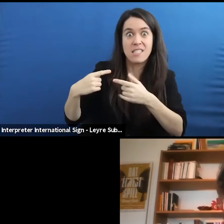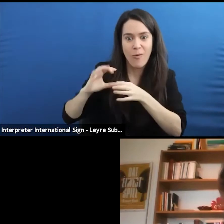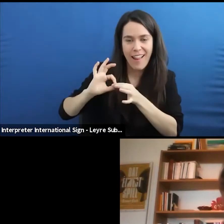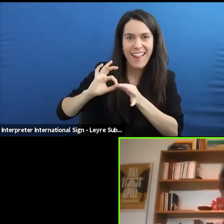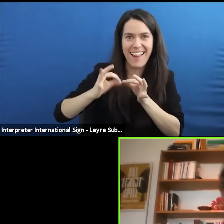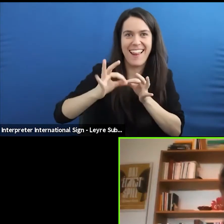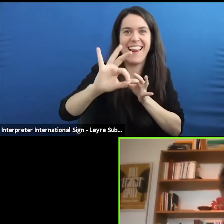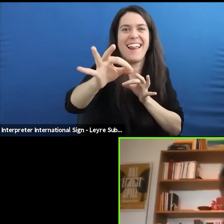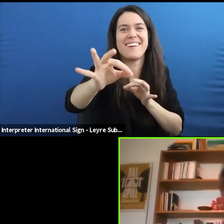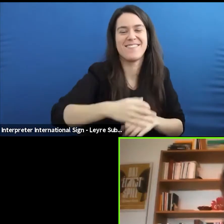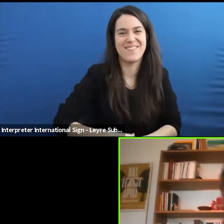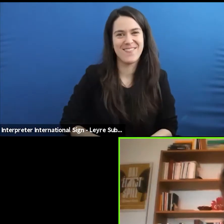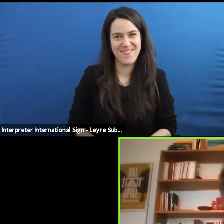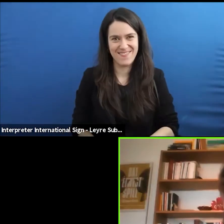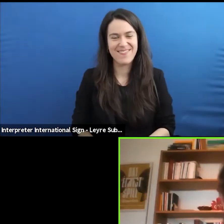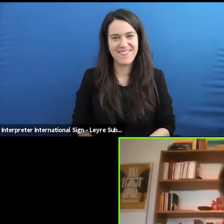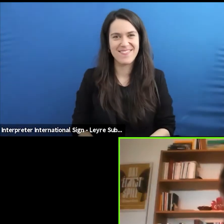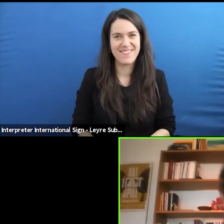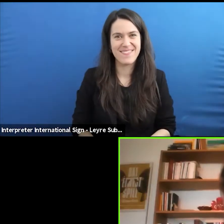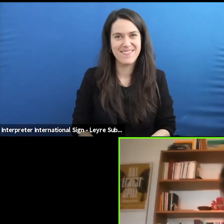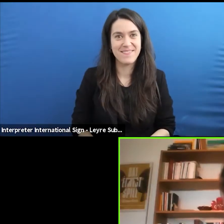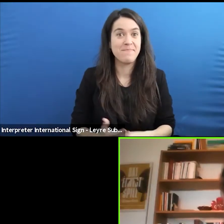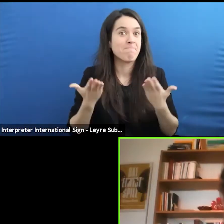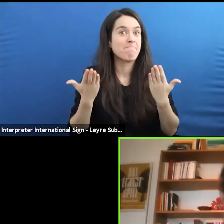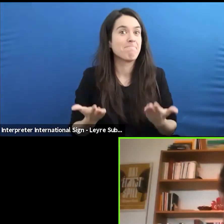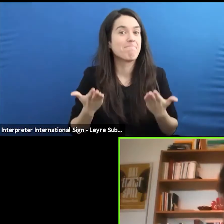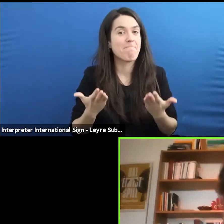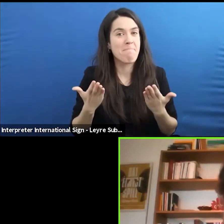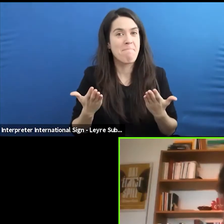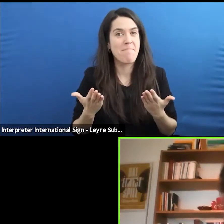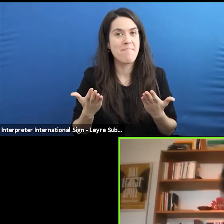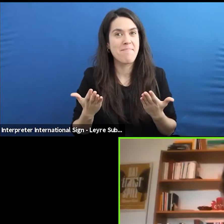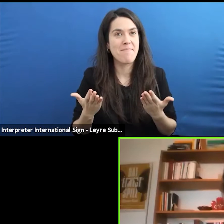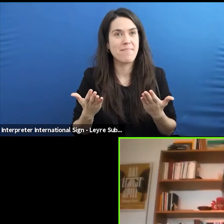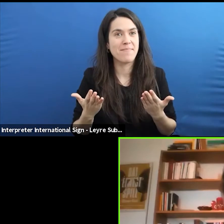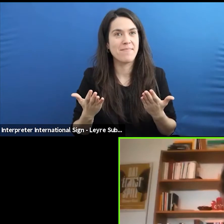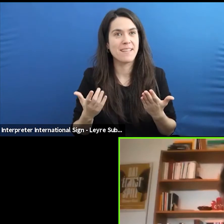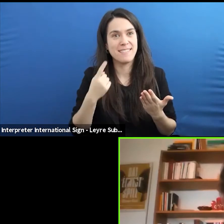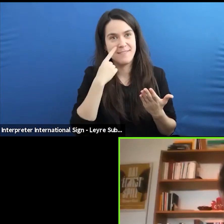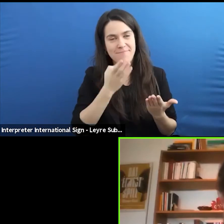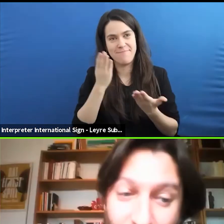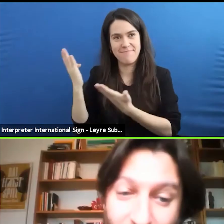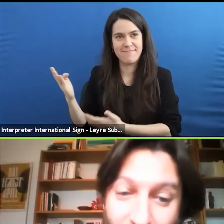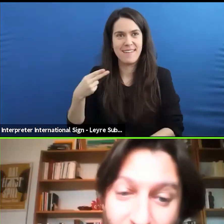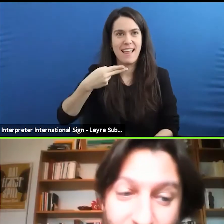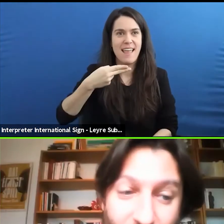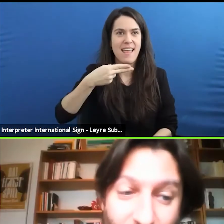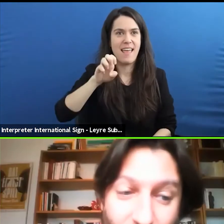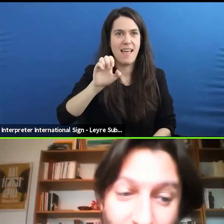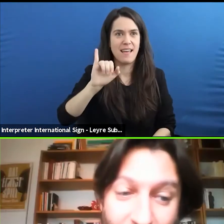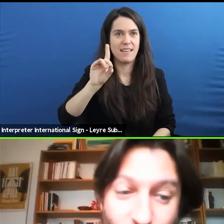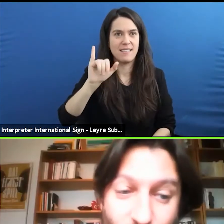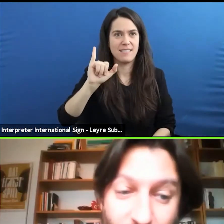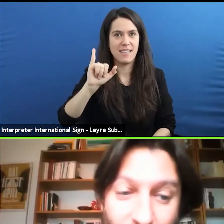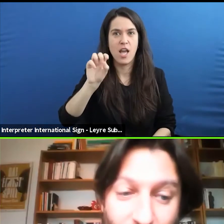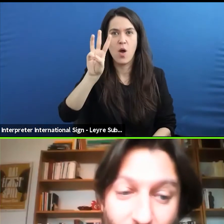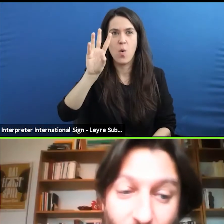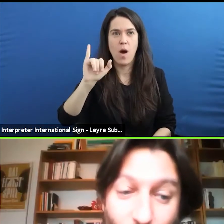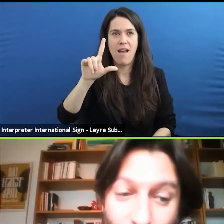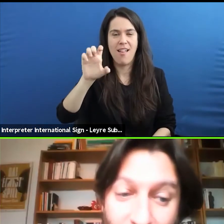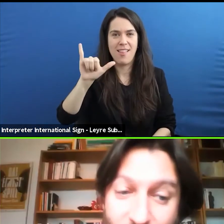And we are now turning to Heidi Wiley, executive director of the European Theater Convention who is